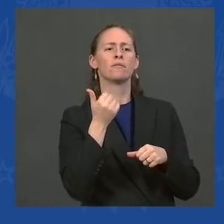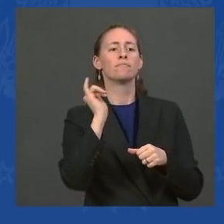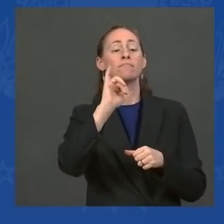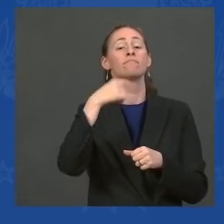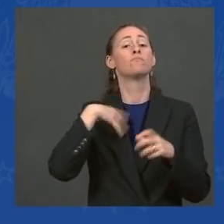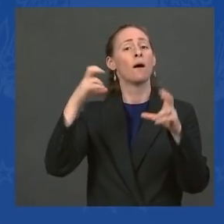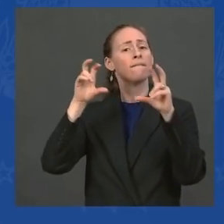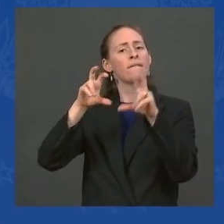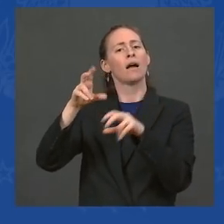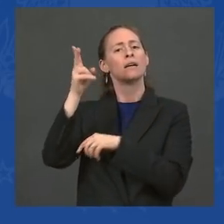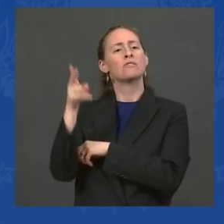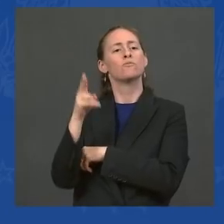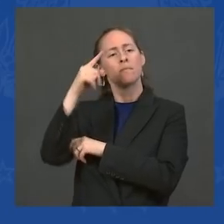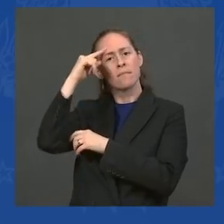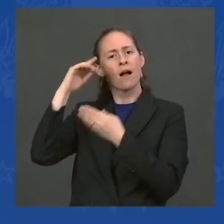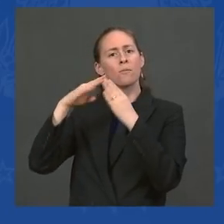have a shot at good-paying jobs in the future.